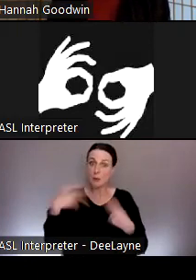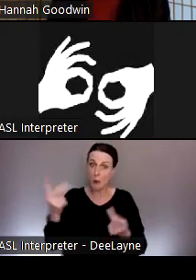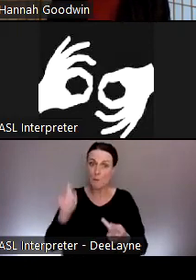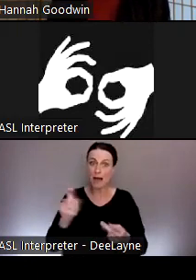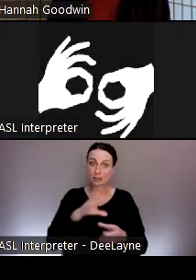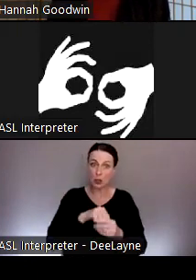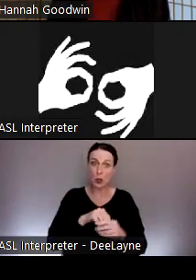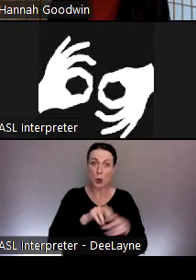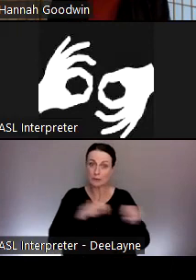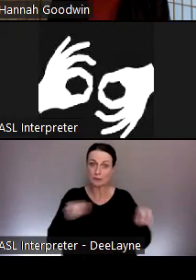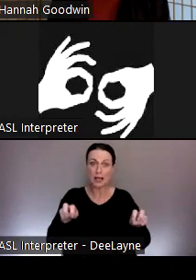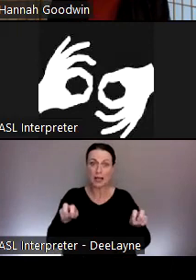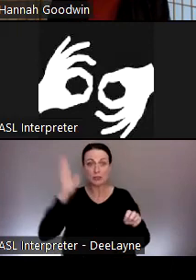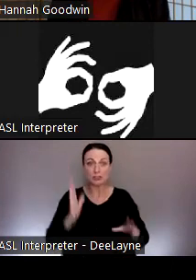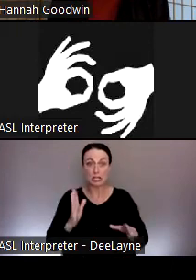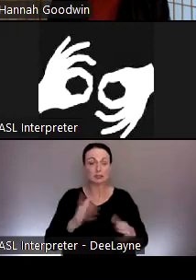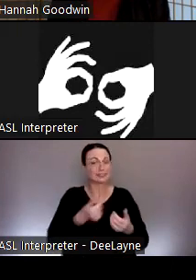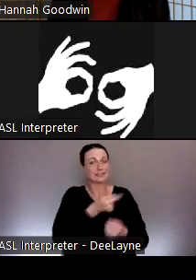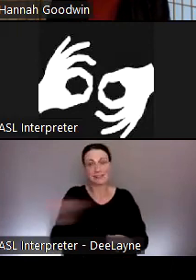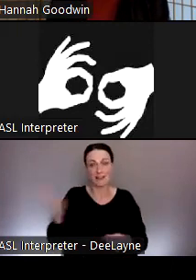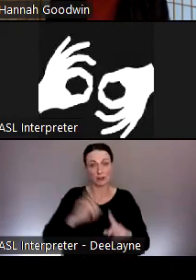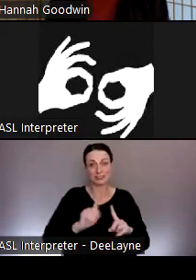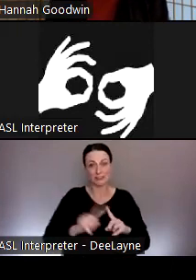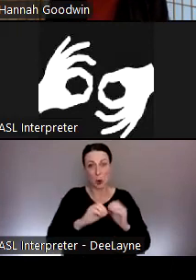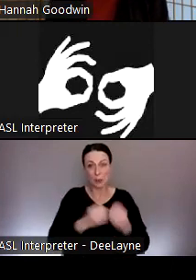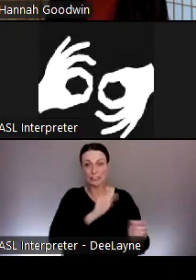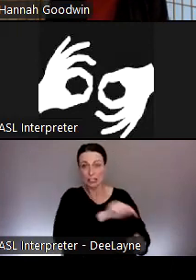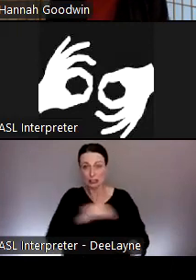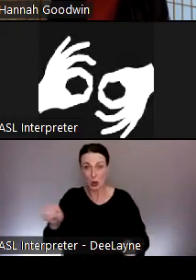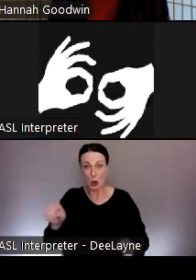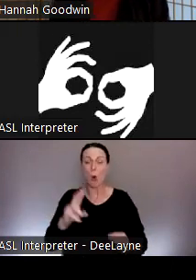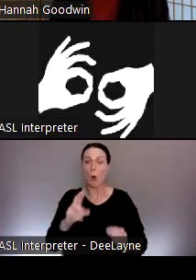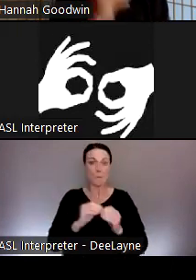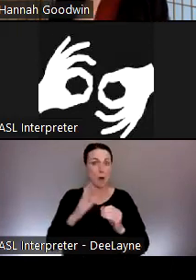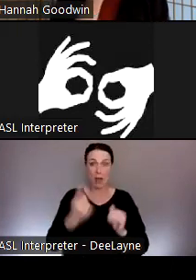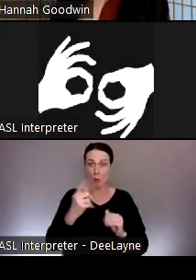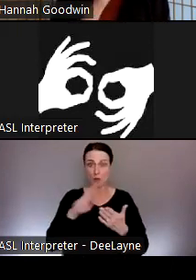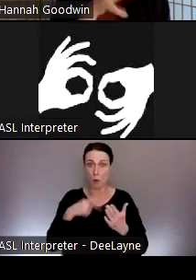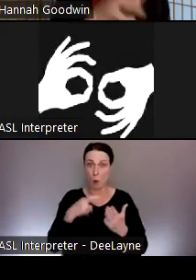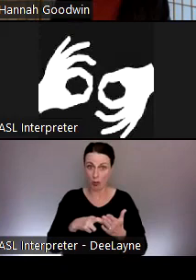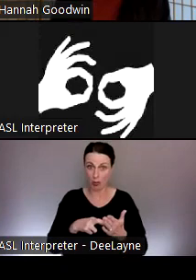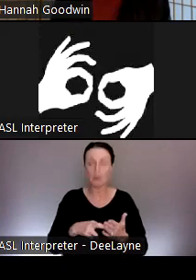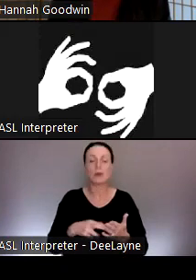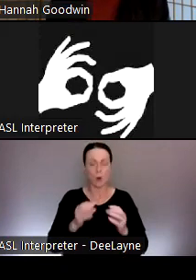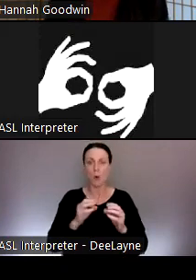from more than one organization or more than one role, or that have more than one role,